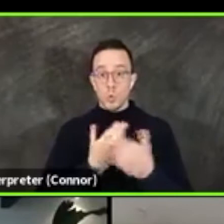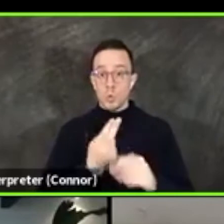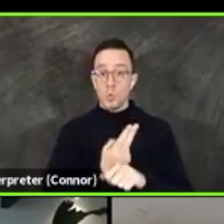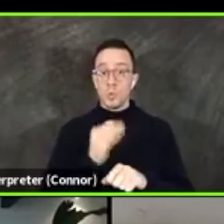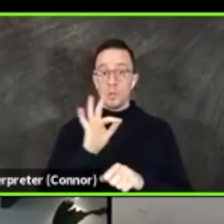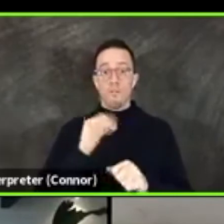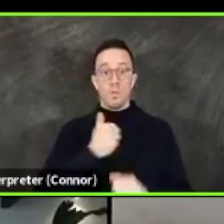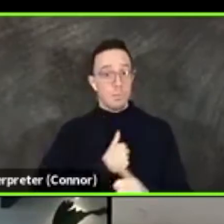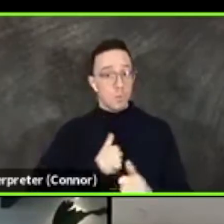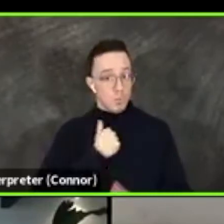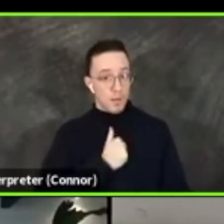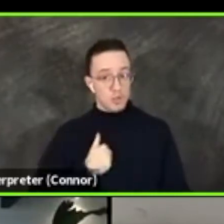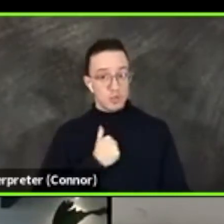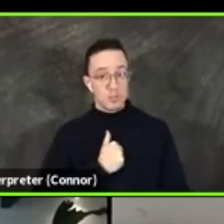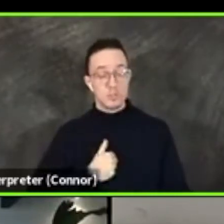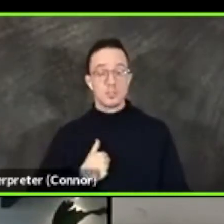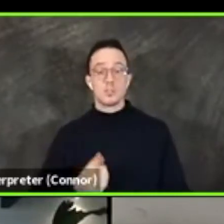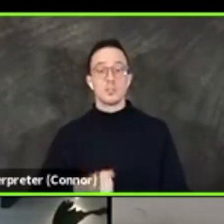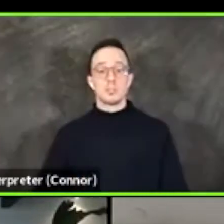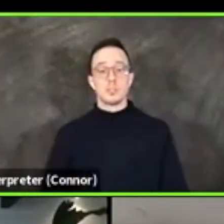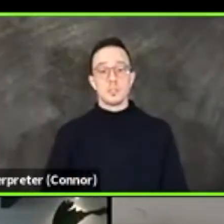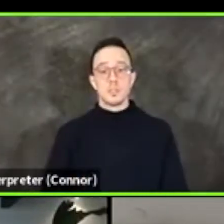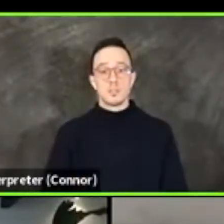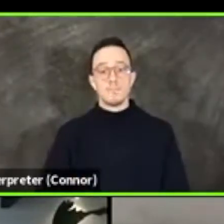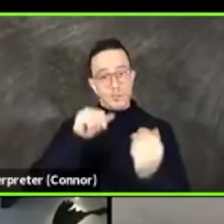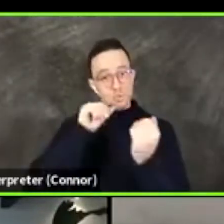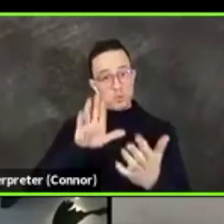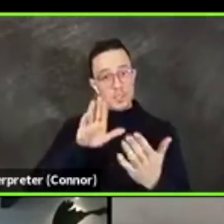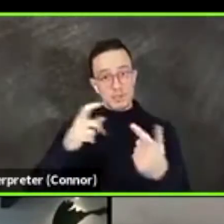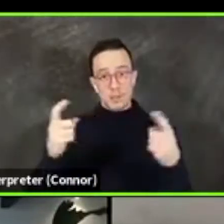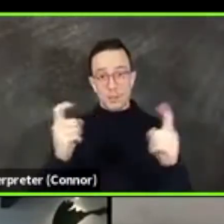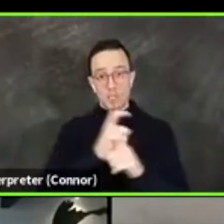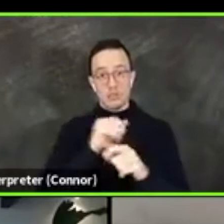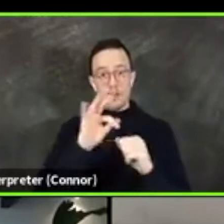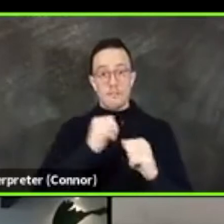THROUGH ADDRESSING THE COMPLICATION OF APOLOGY THE --